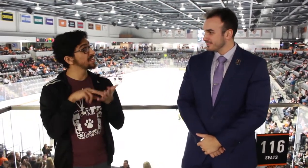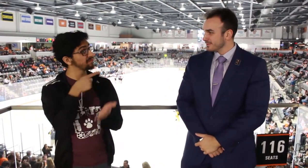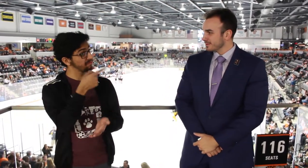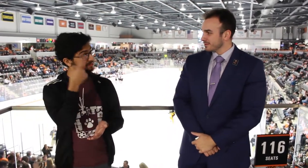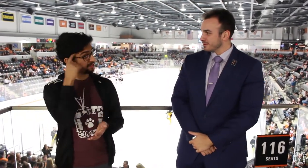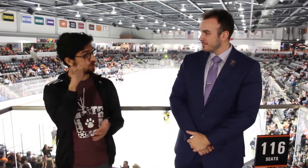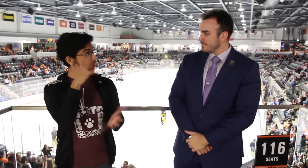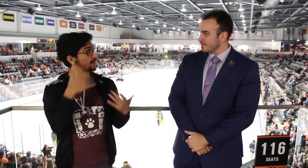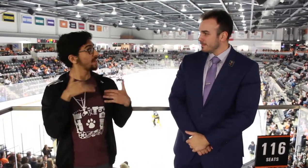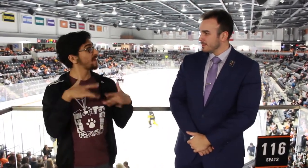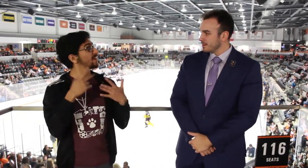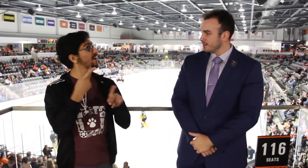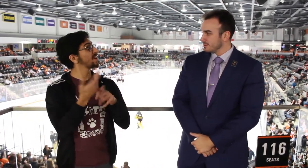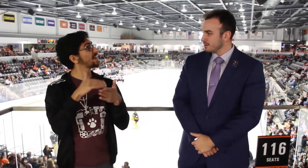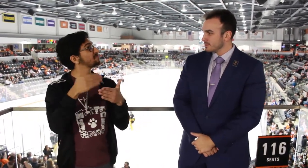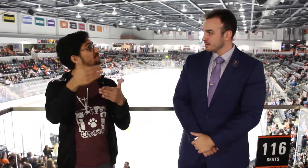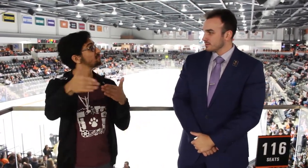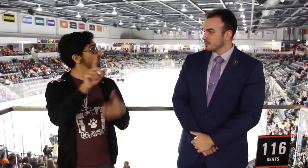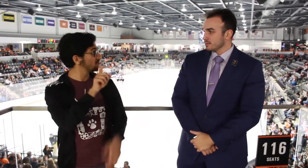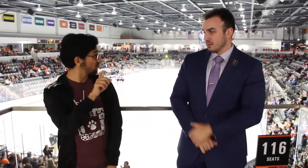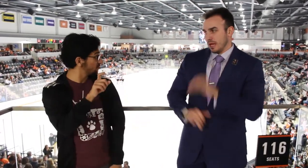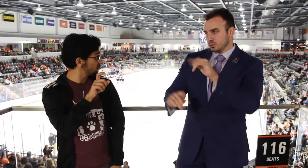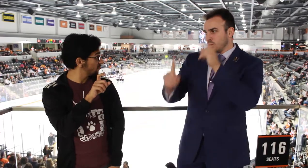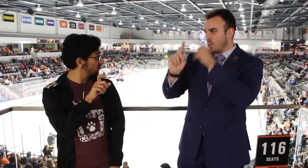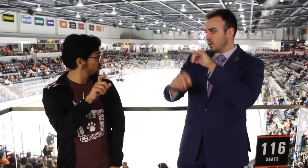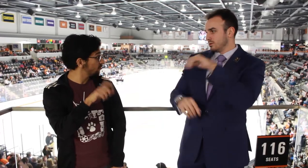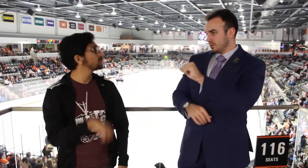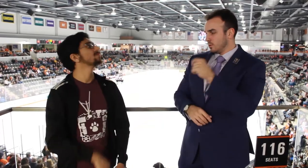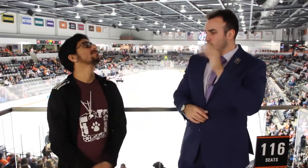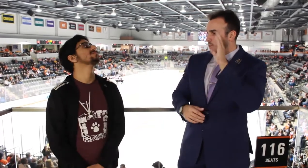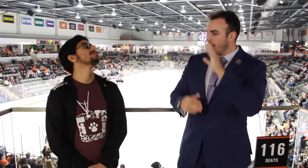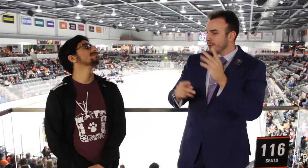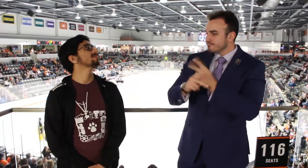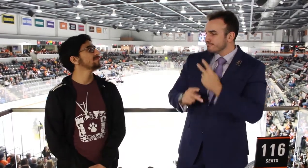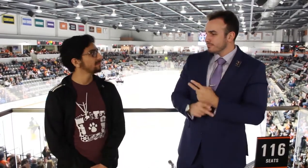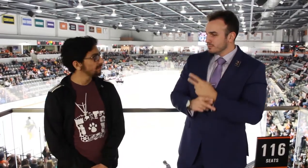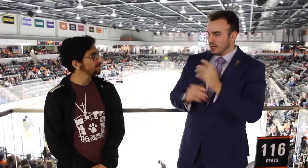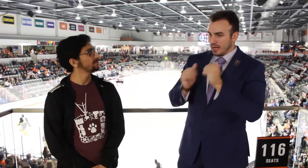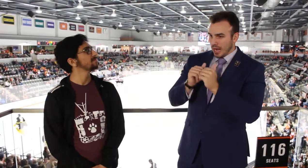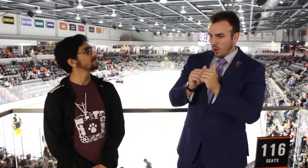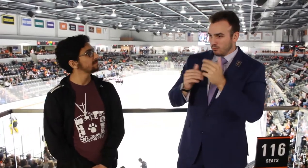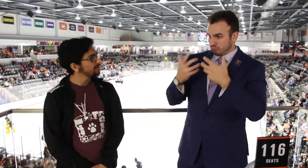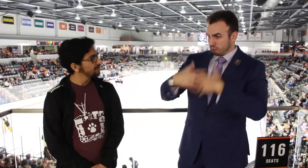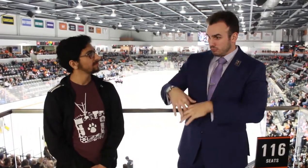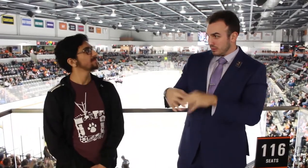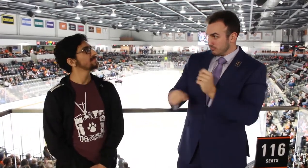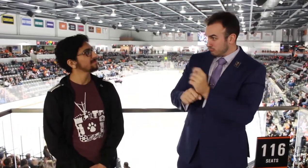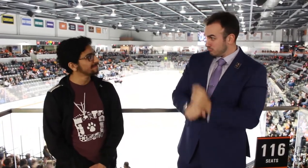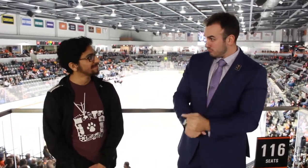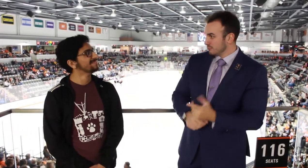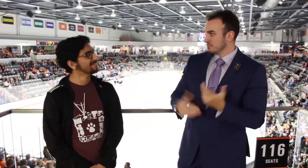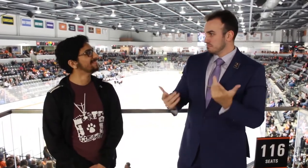That means... Will you have this kind of an event from time to time? That's the goal, yes. I'll figure out how to organize such an event every year.